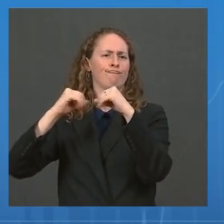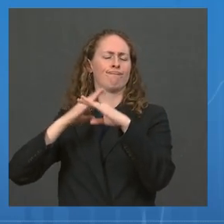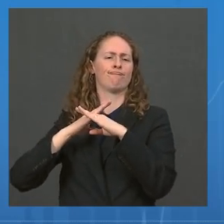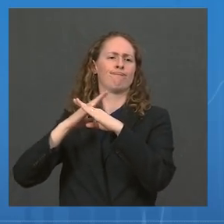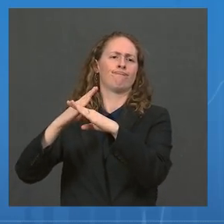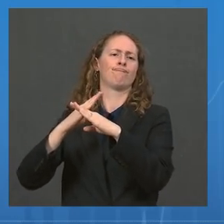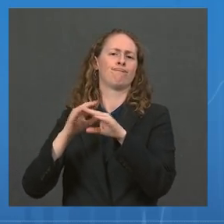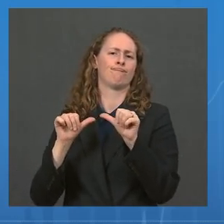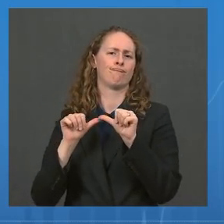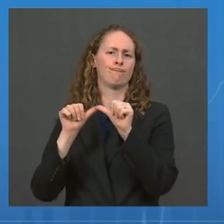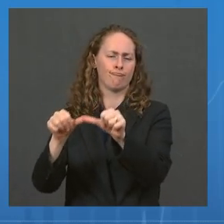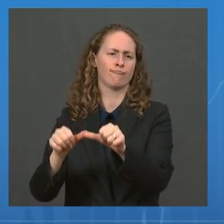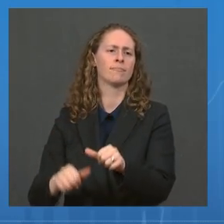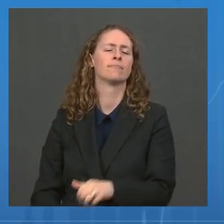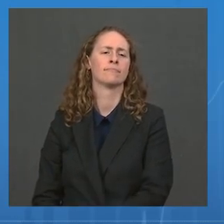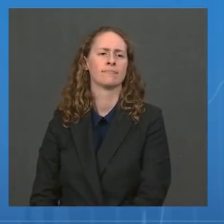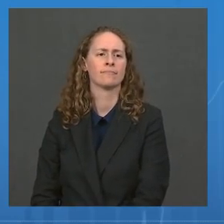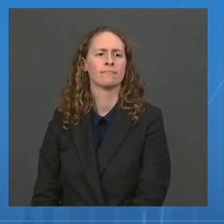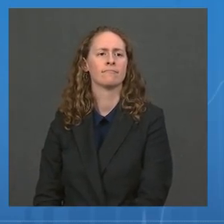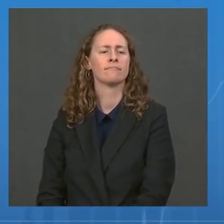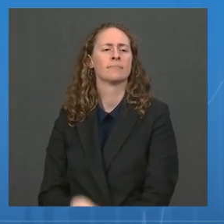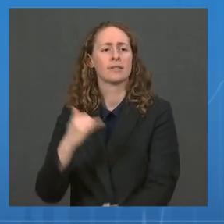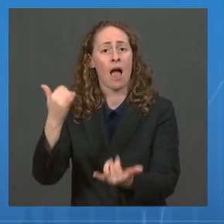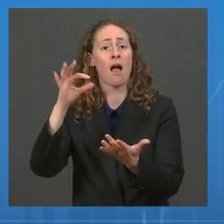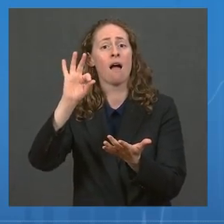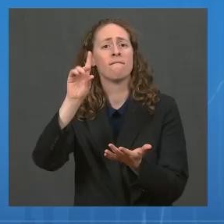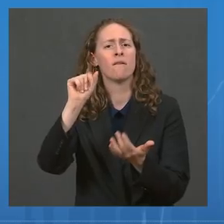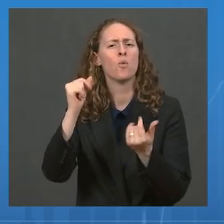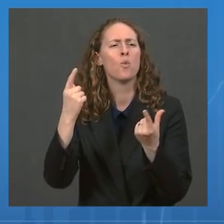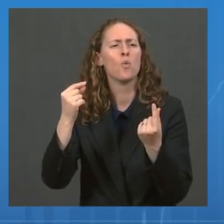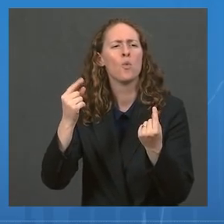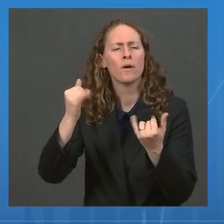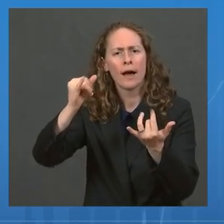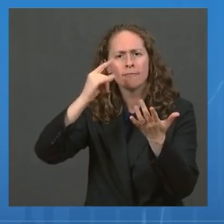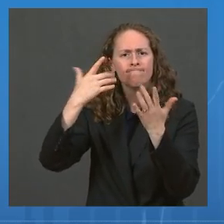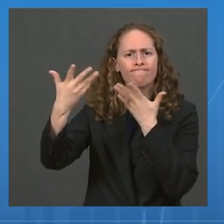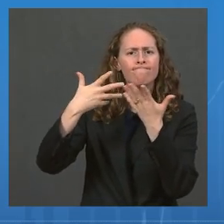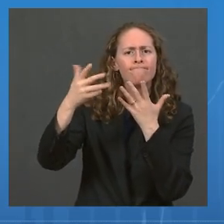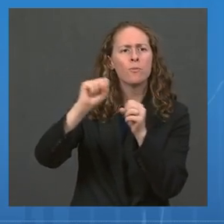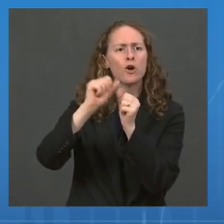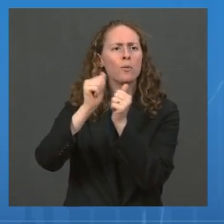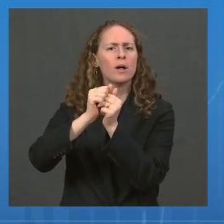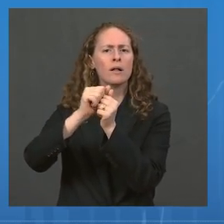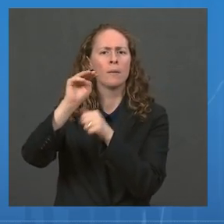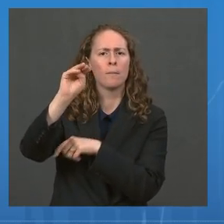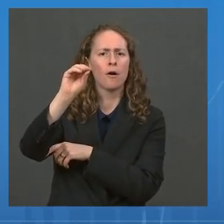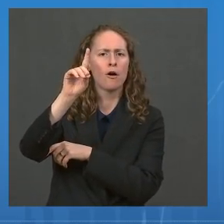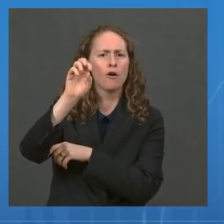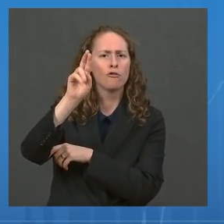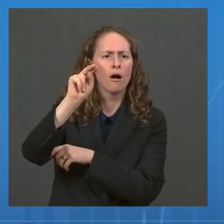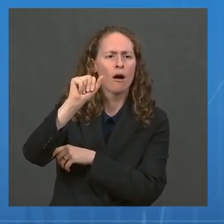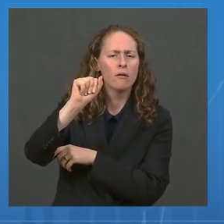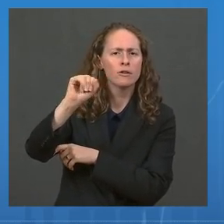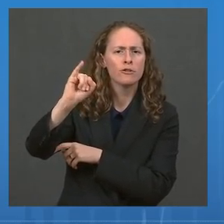That's why the FDA is working closely with Moderna and J&J to get and process their data as quickly as possible